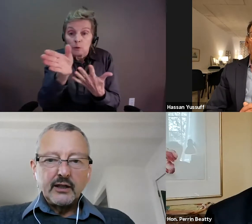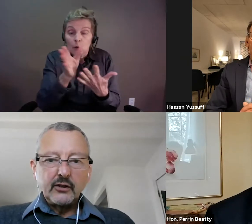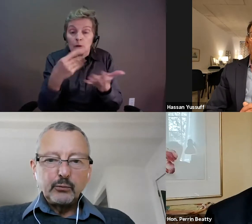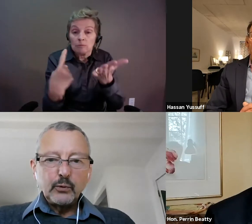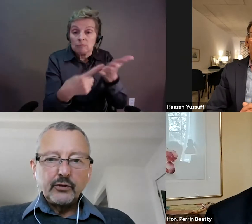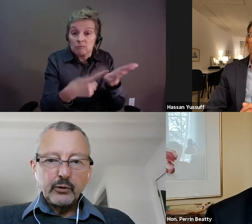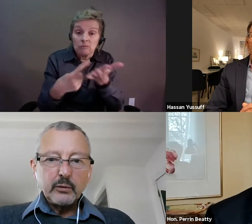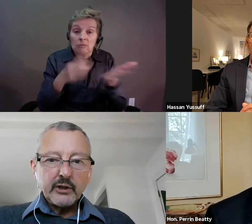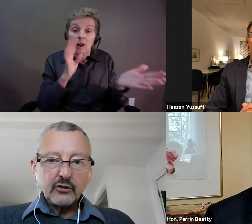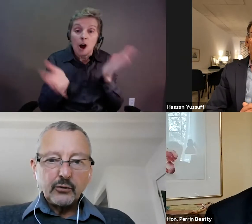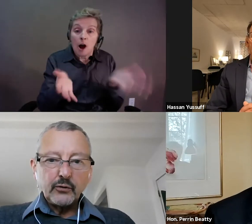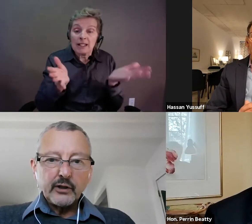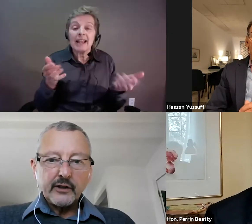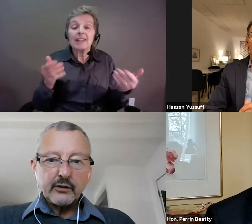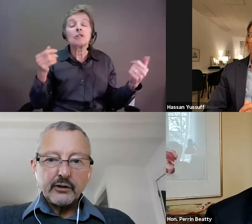and has moved some really big issues very effectively.